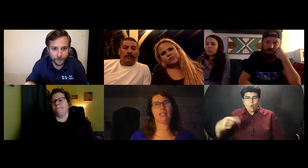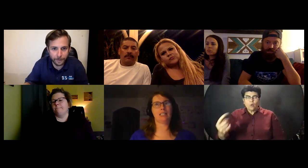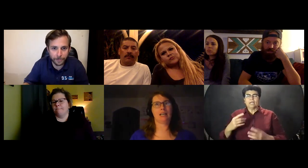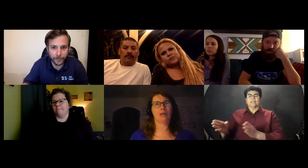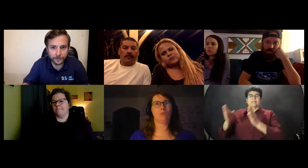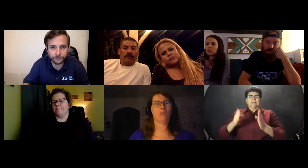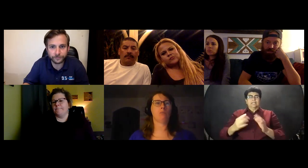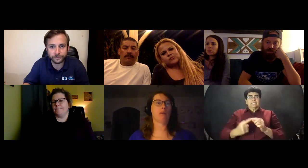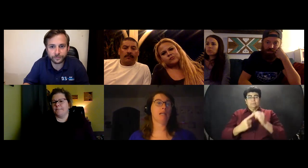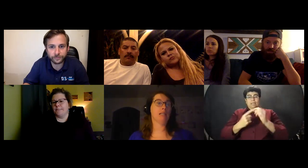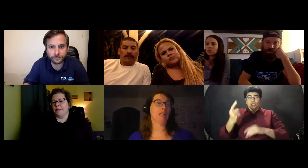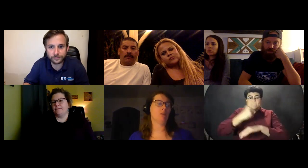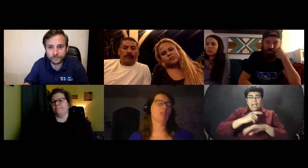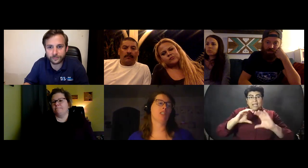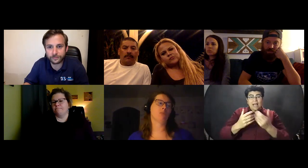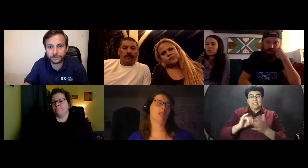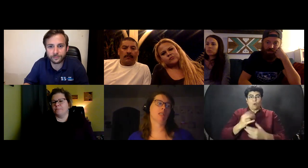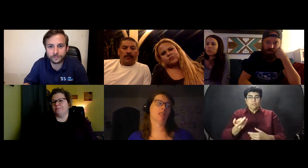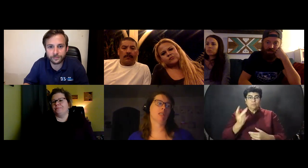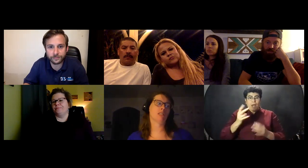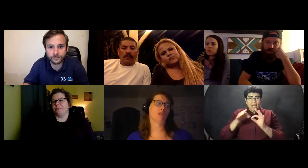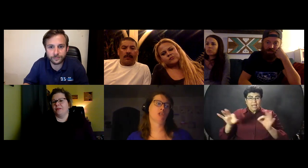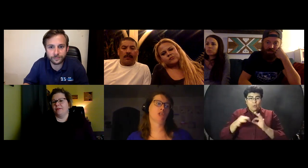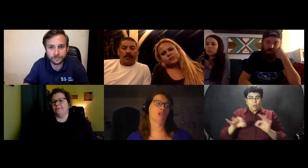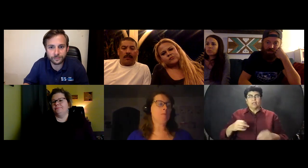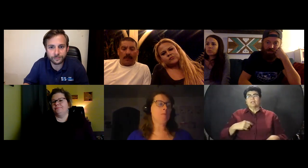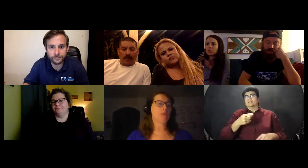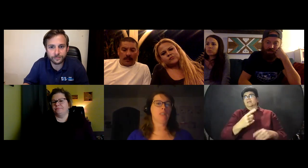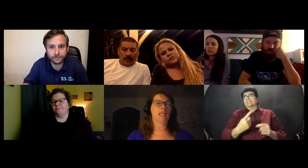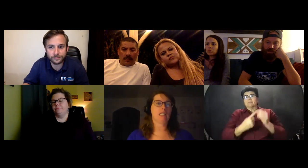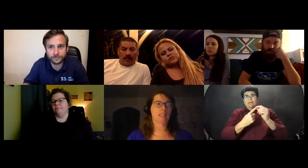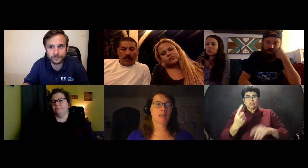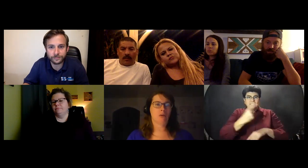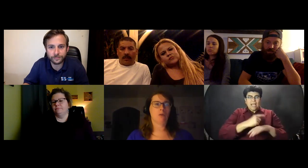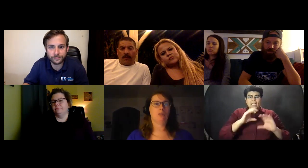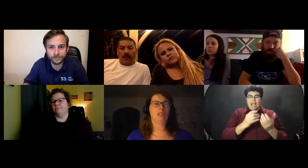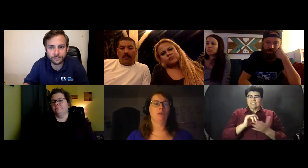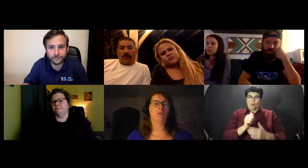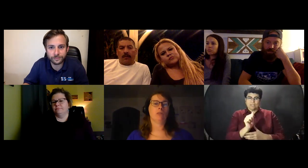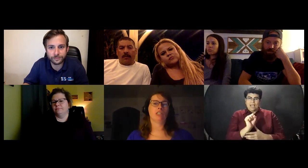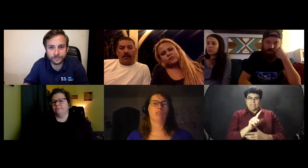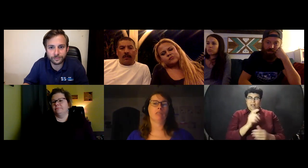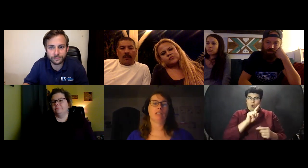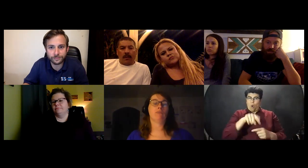that was bilingual she's been in special day